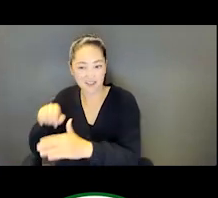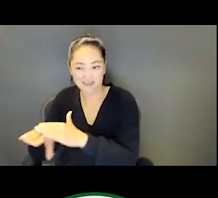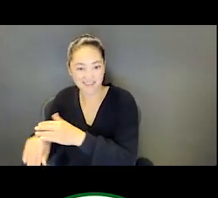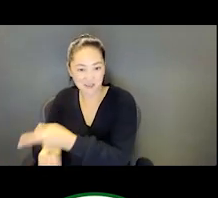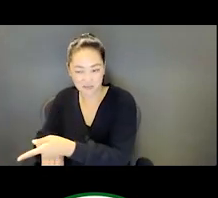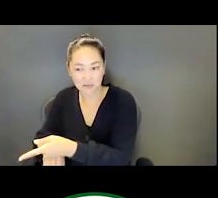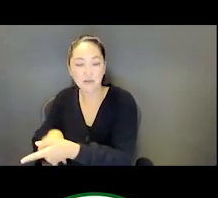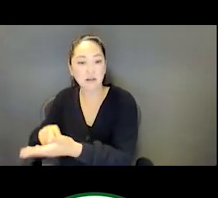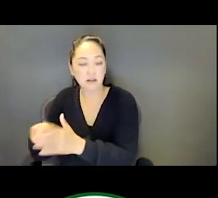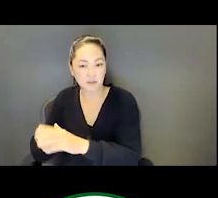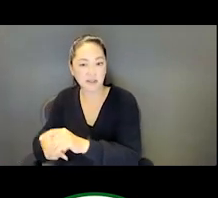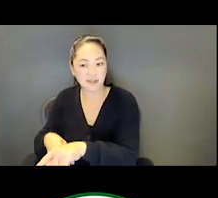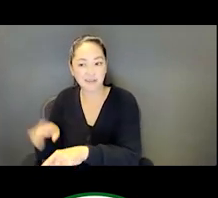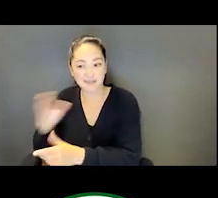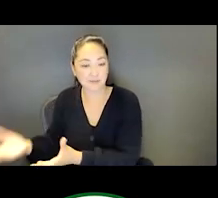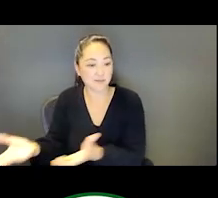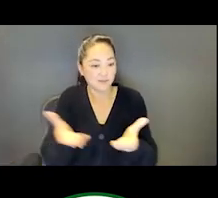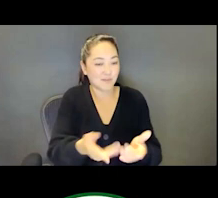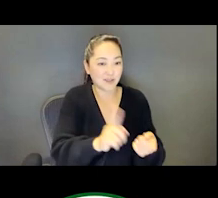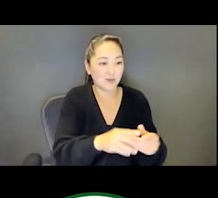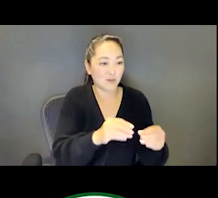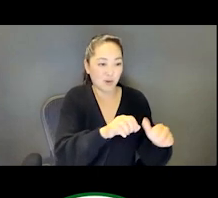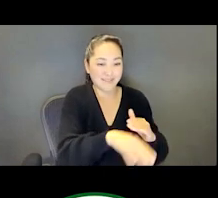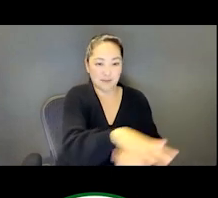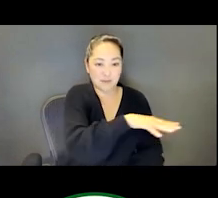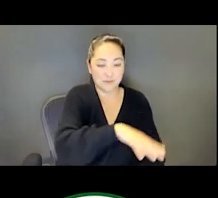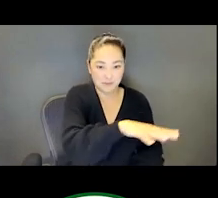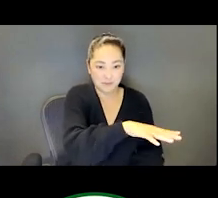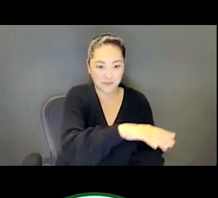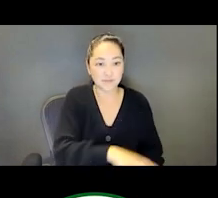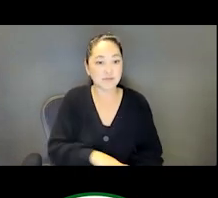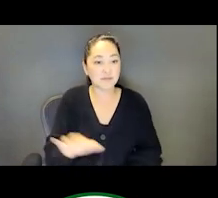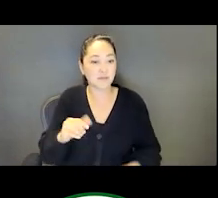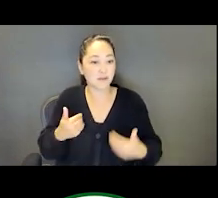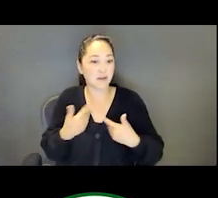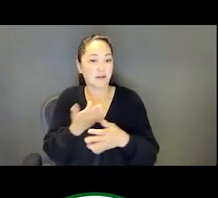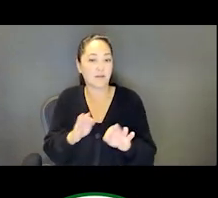you in just a little bit what those equipments are and in the picture here we see somebody